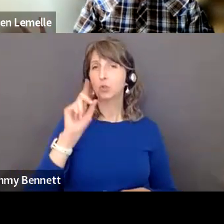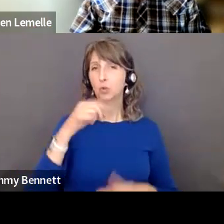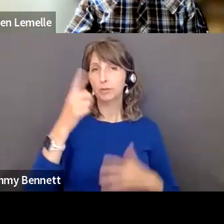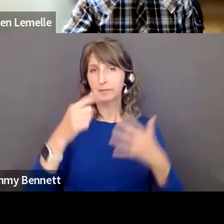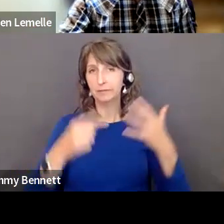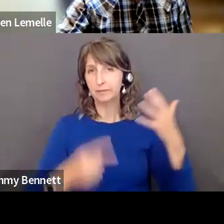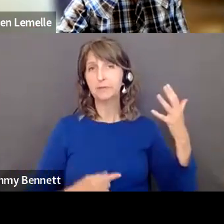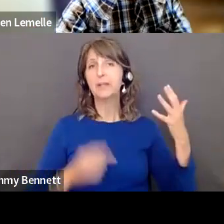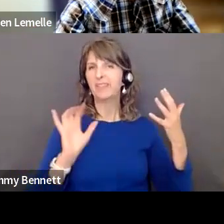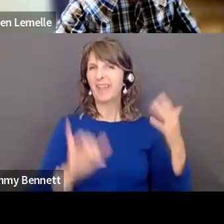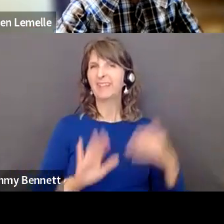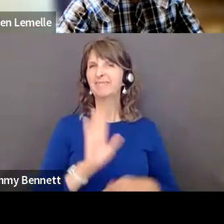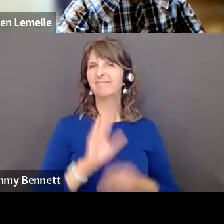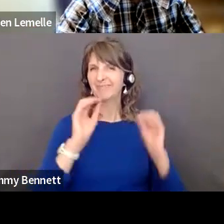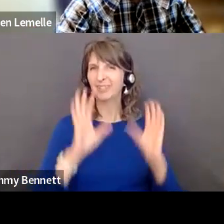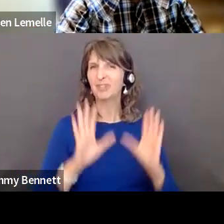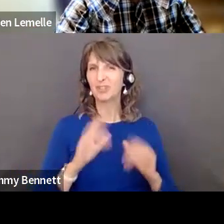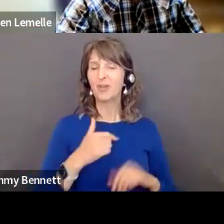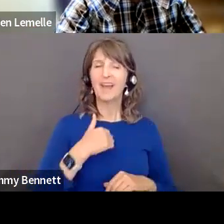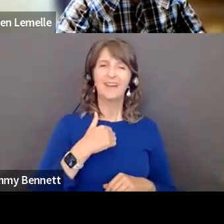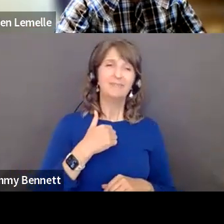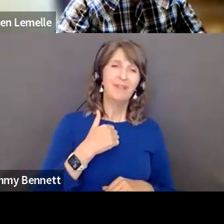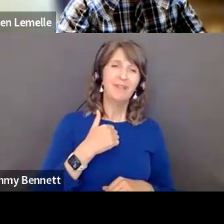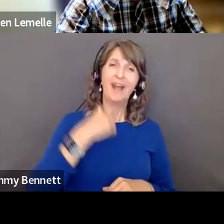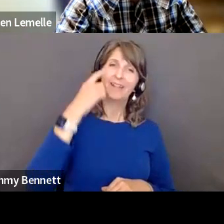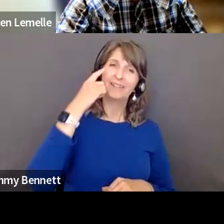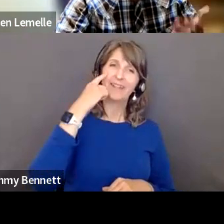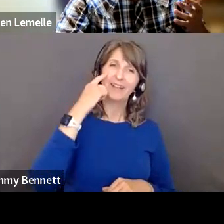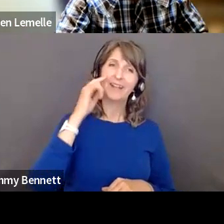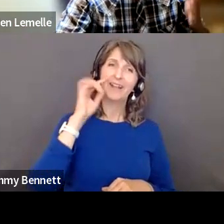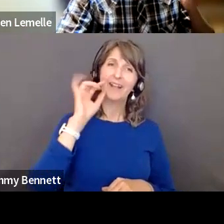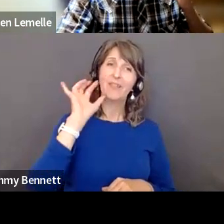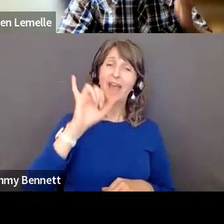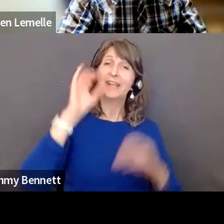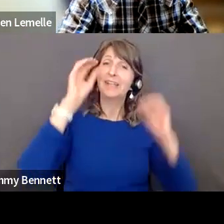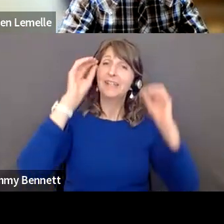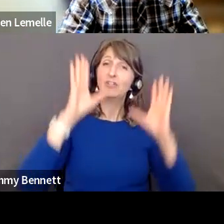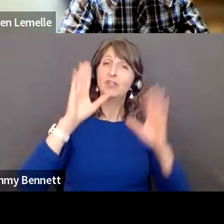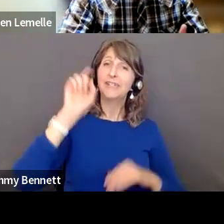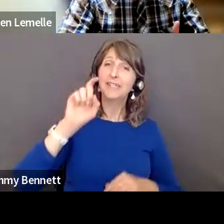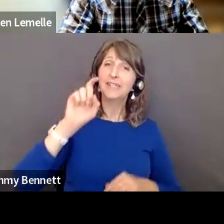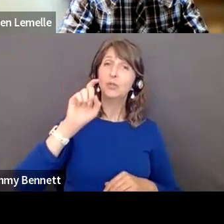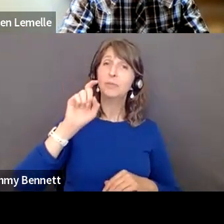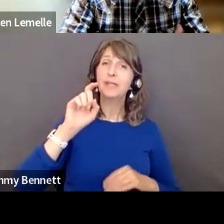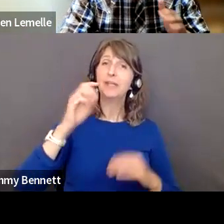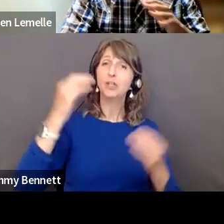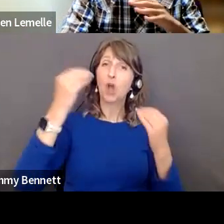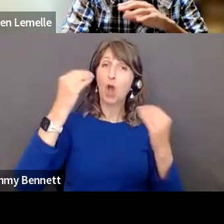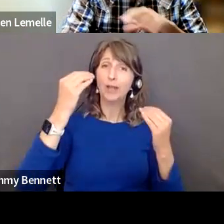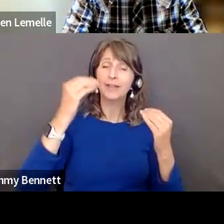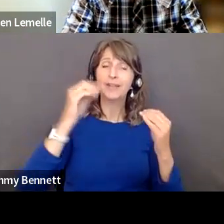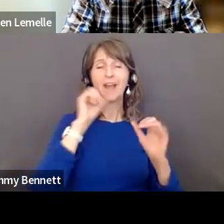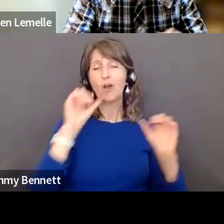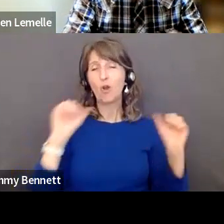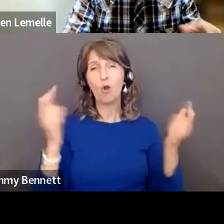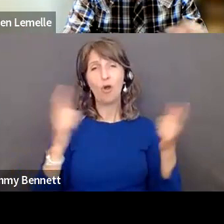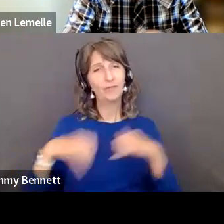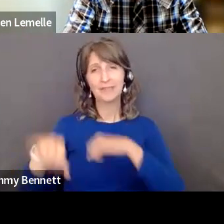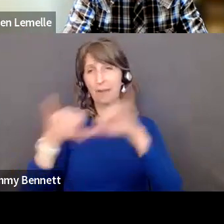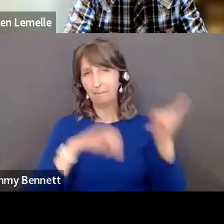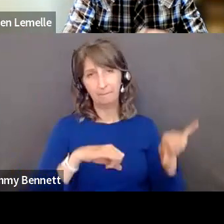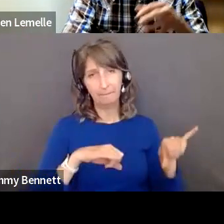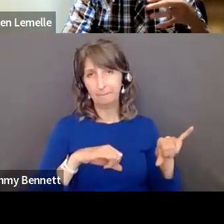That's what and I think that's what a lot you just need to, okay, not a lot of people do the same and let's see what we can do.